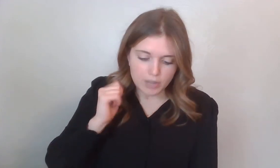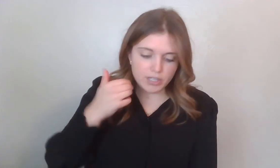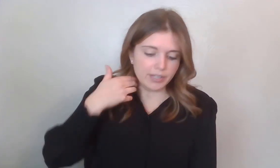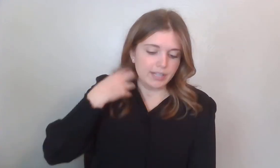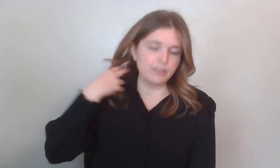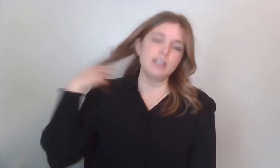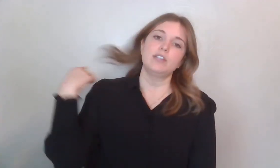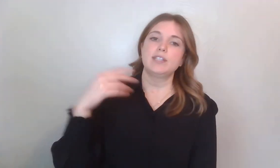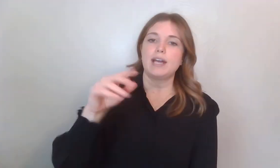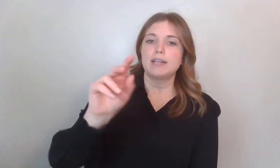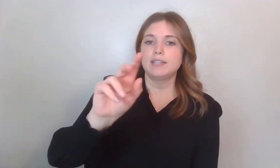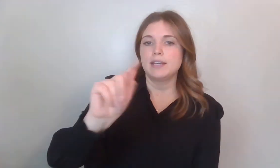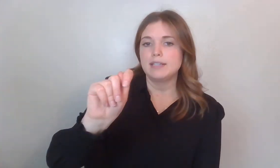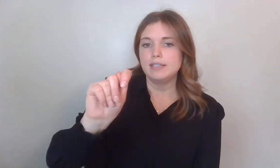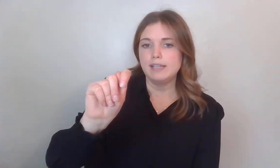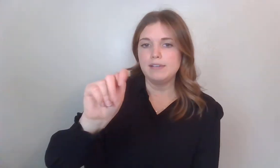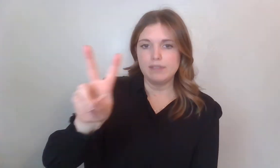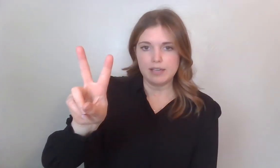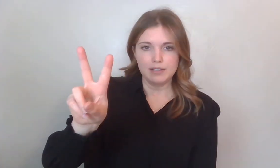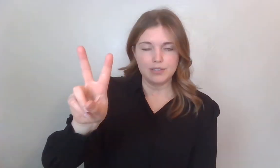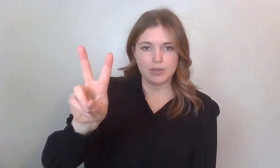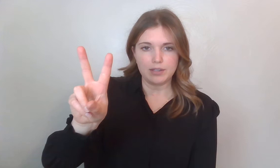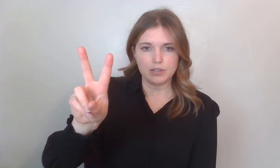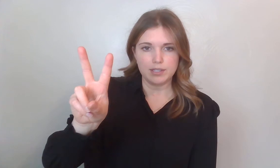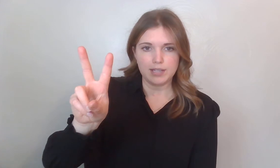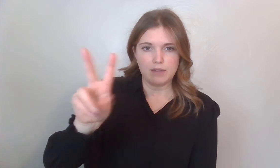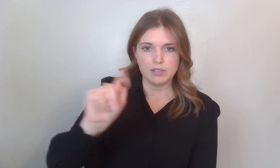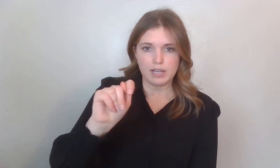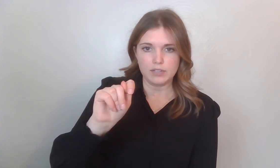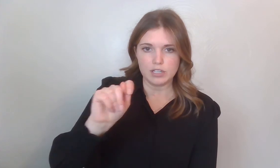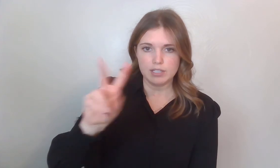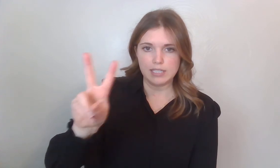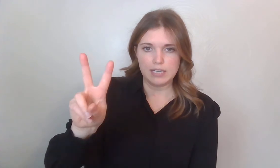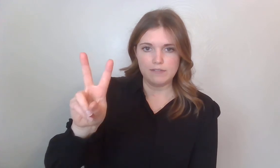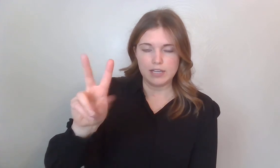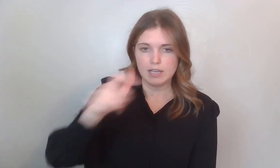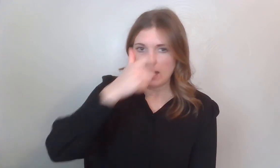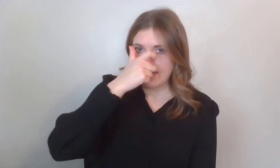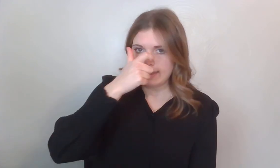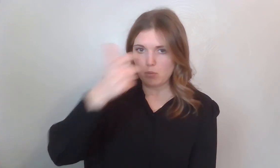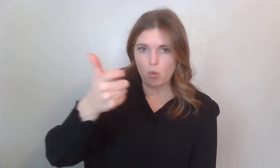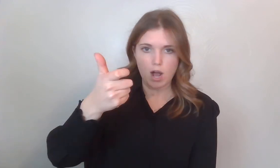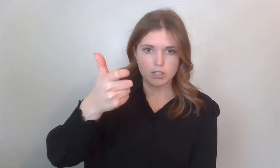WATCHING TV She signs T-V So that's just the sign for television TV And then WATCH